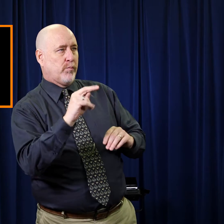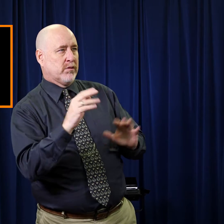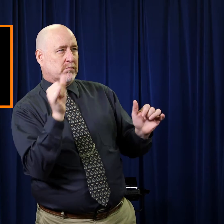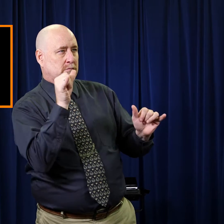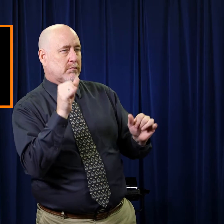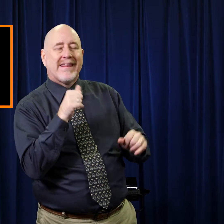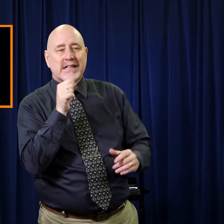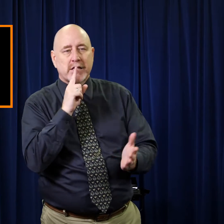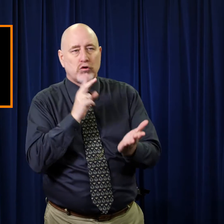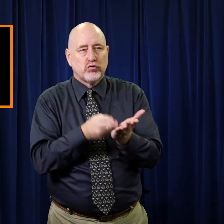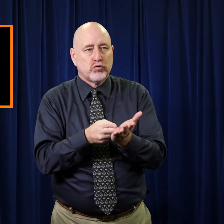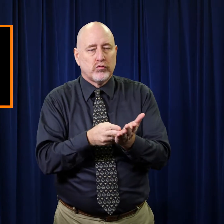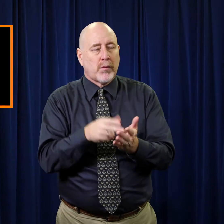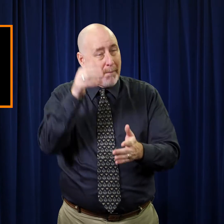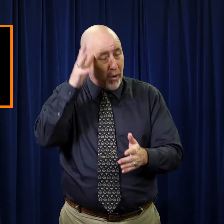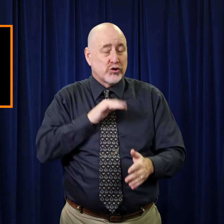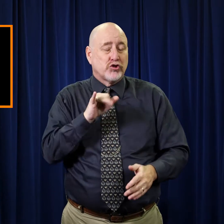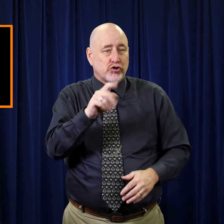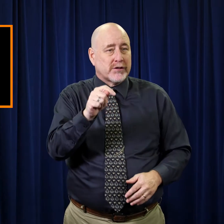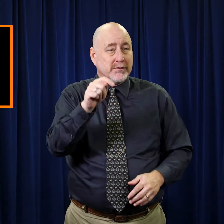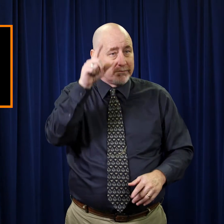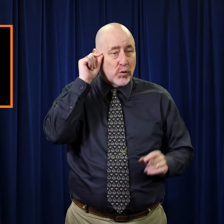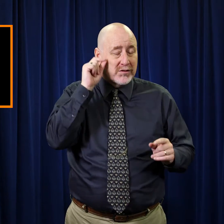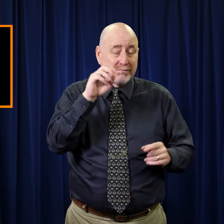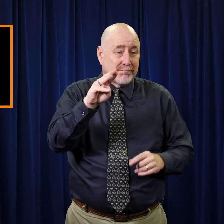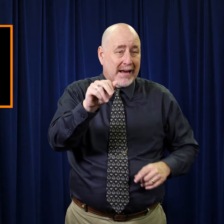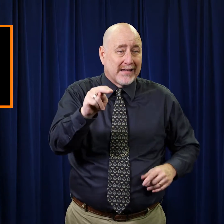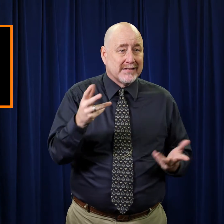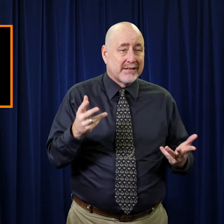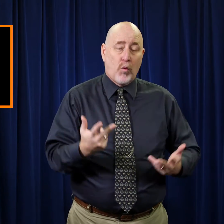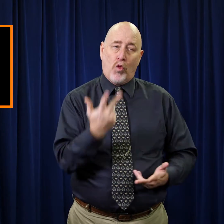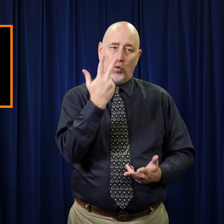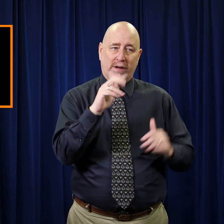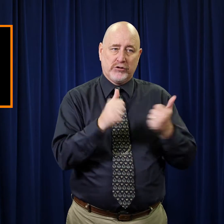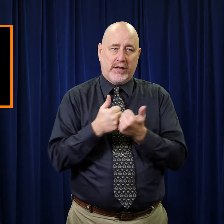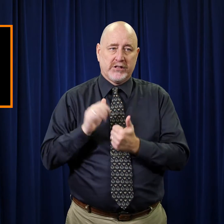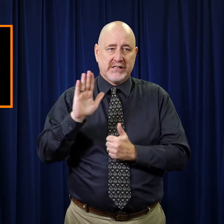really true. Moses was just a man. There were three major challenges in Moses’